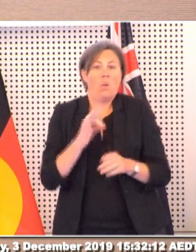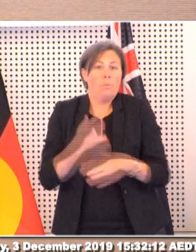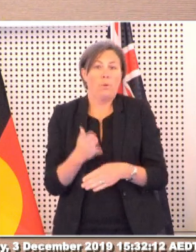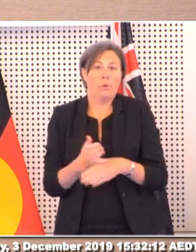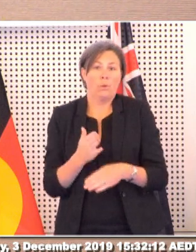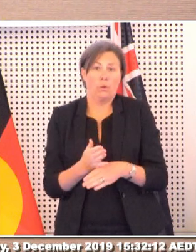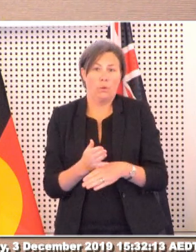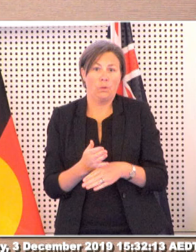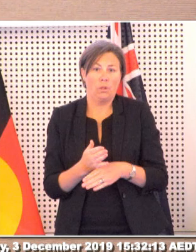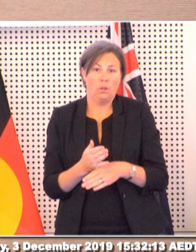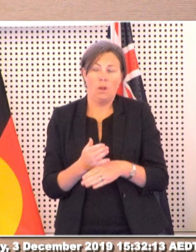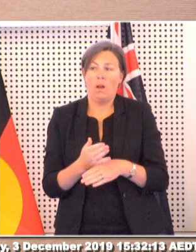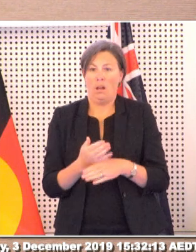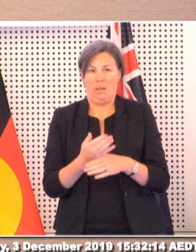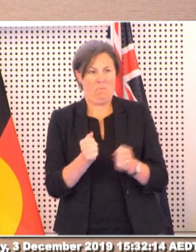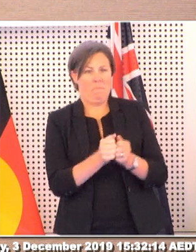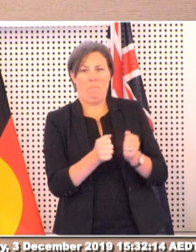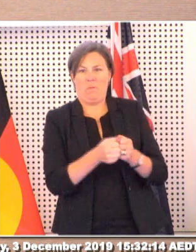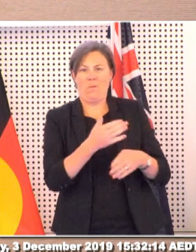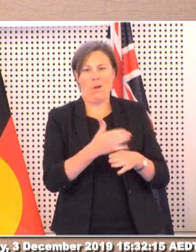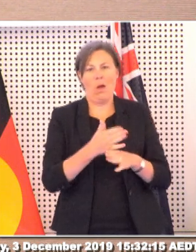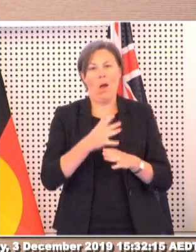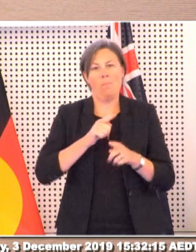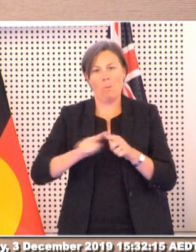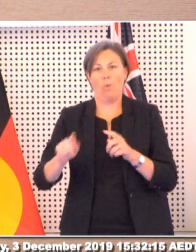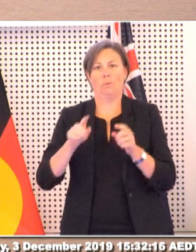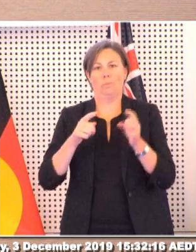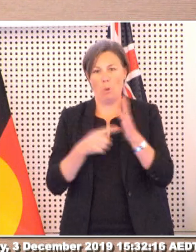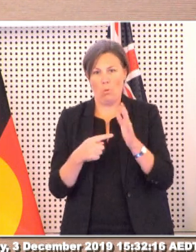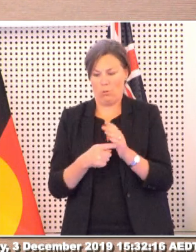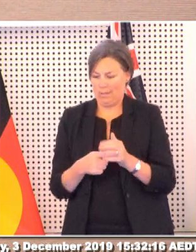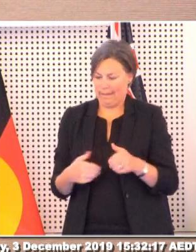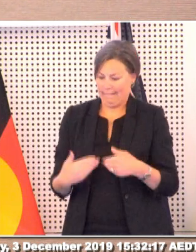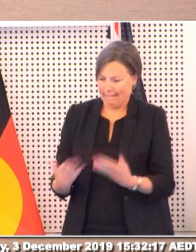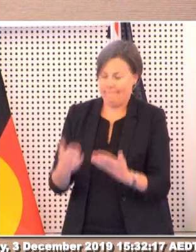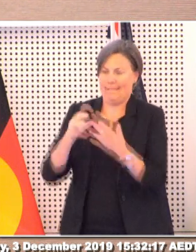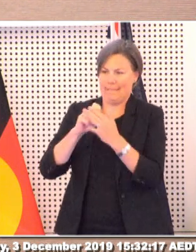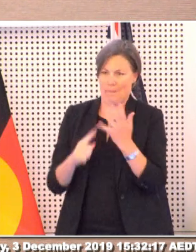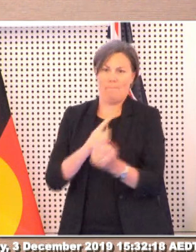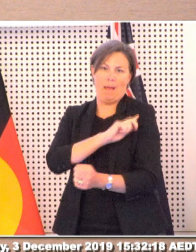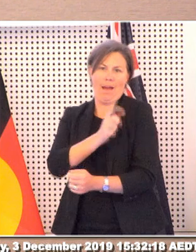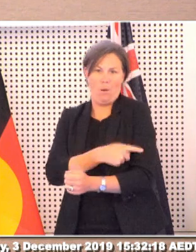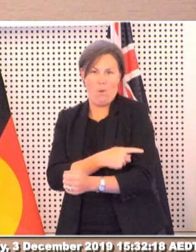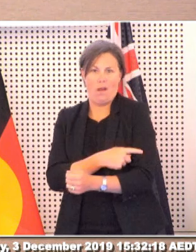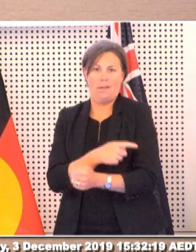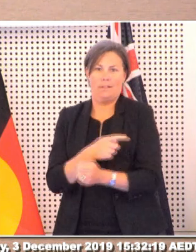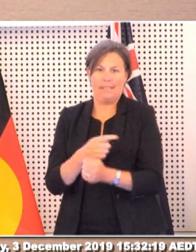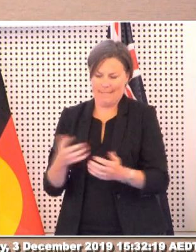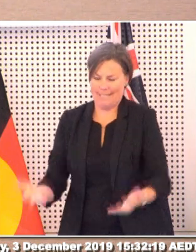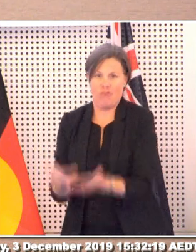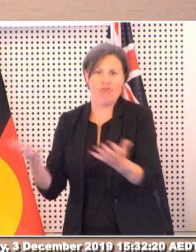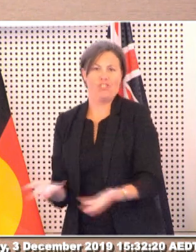people with a disability, supporting them to make their own decisions, and that